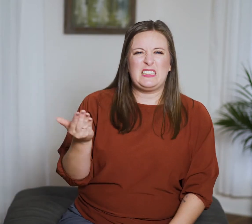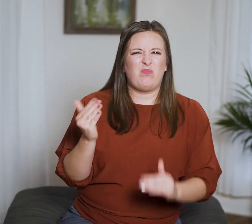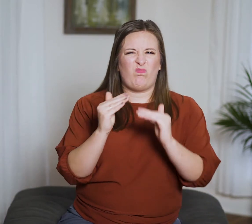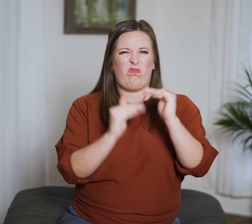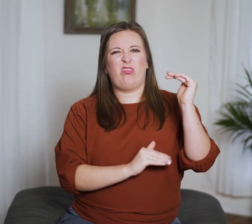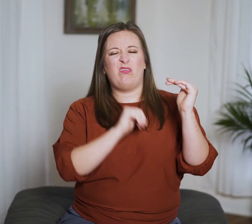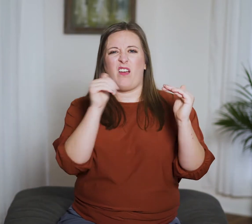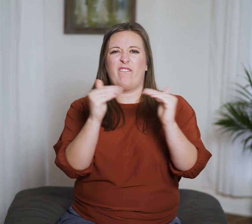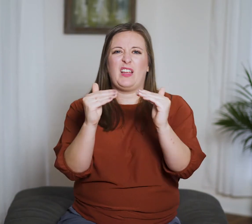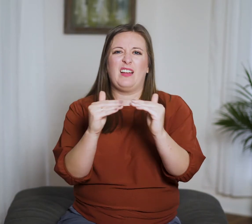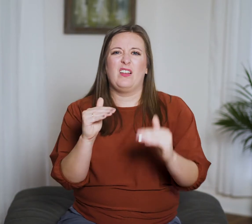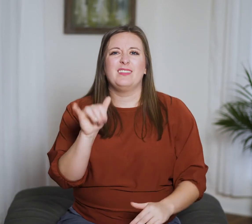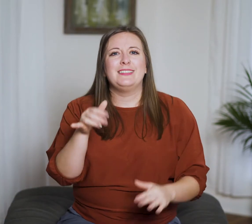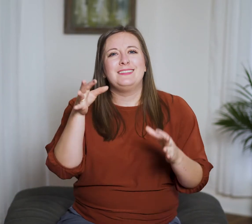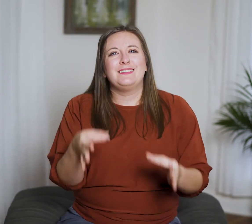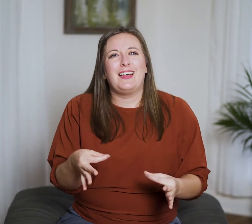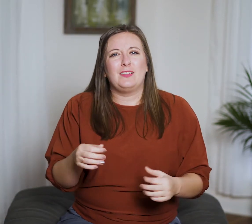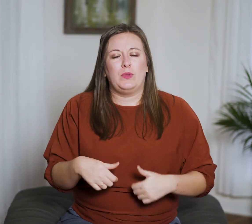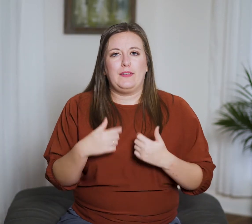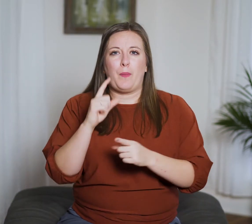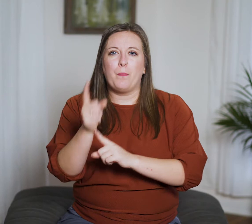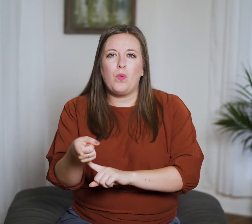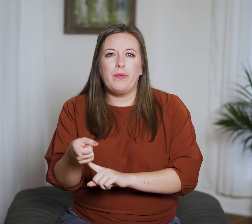It seems unfair, so then he decides to live in the moment